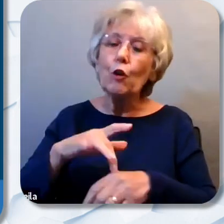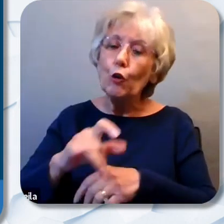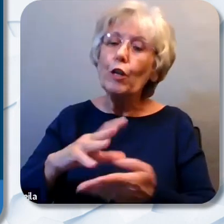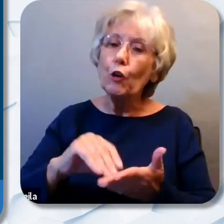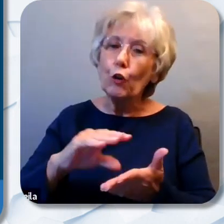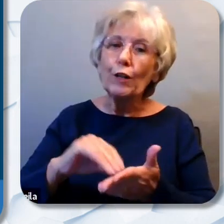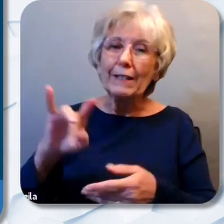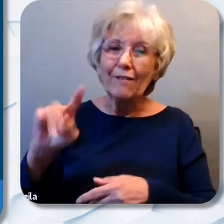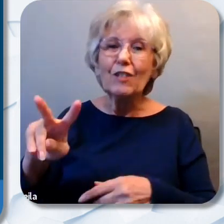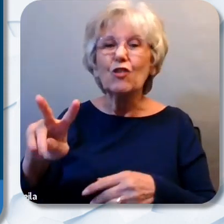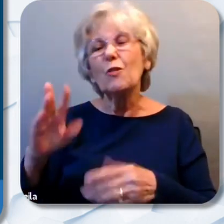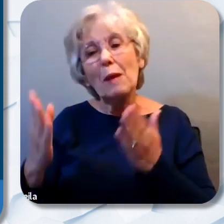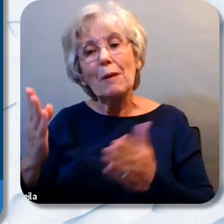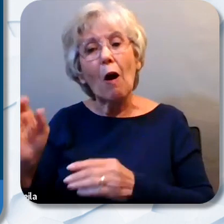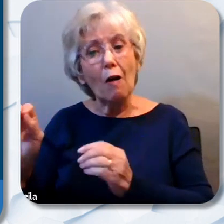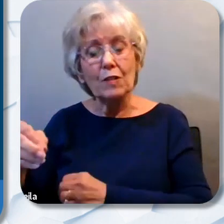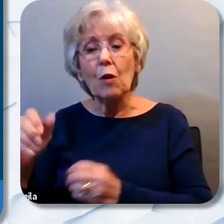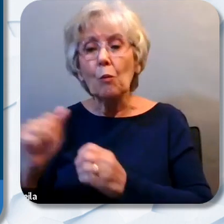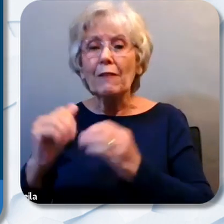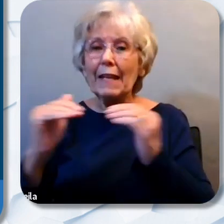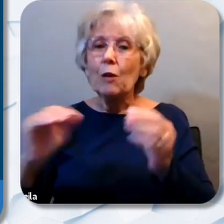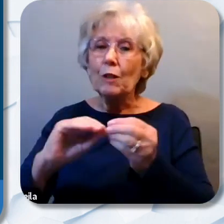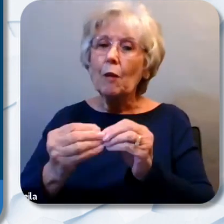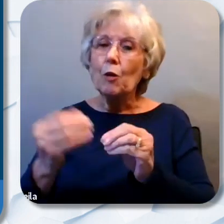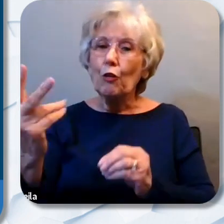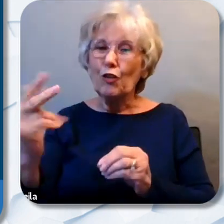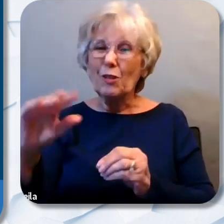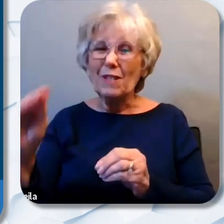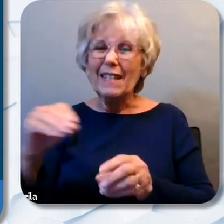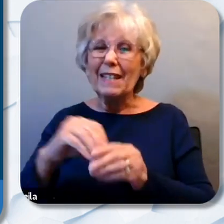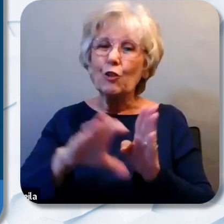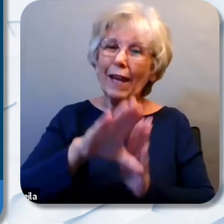With an equal number 13% in the curriculum and instruction office